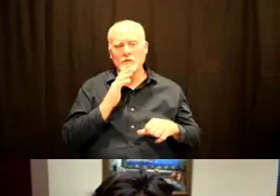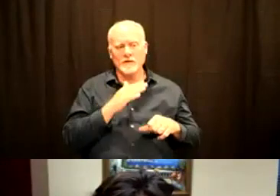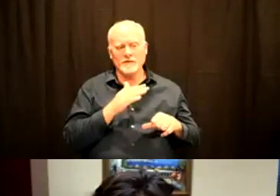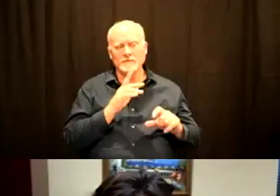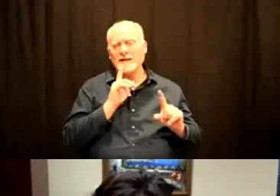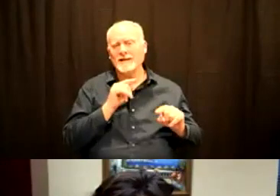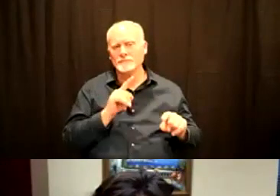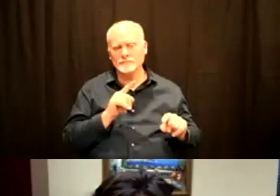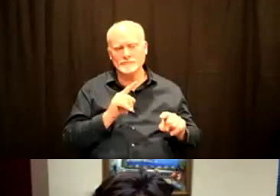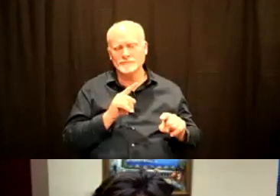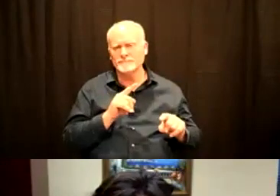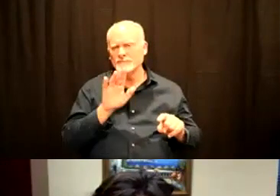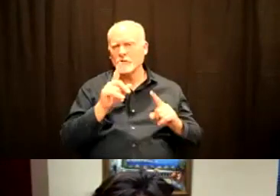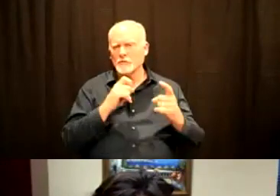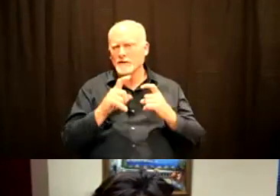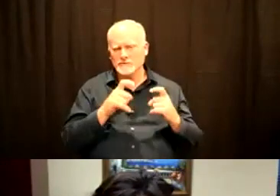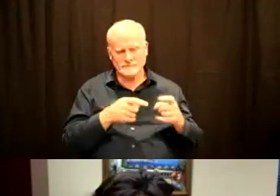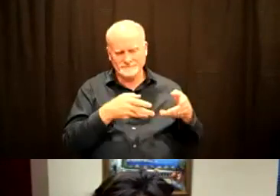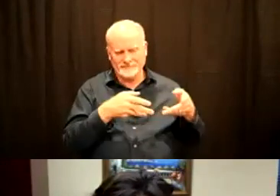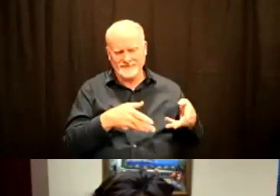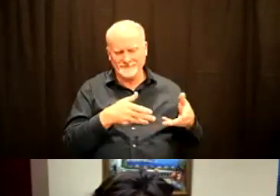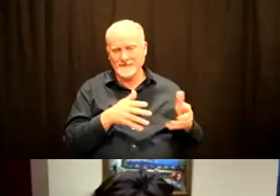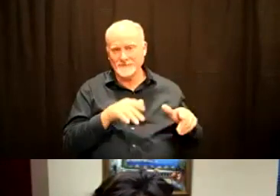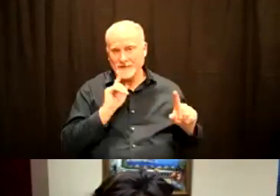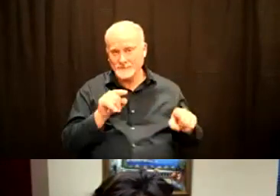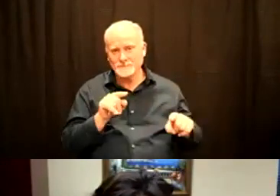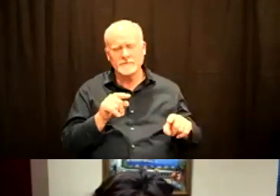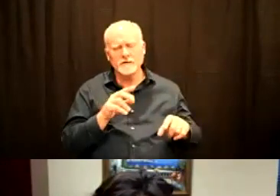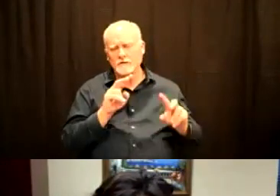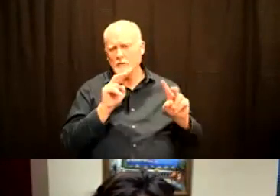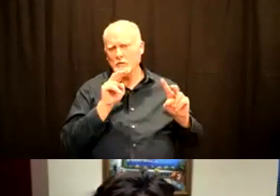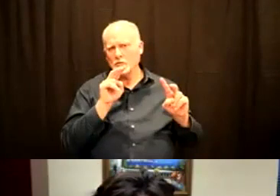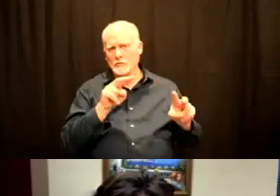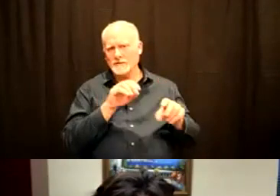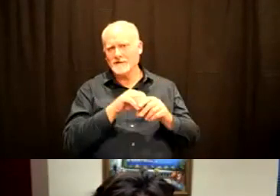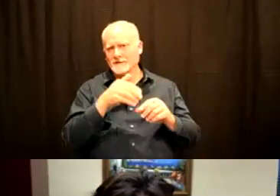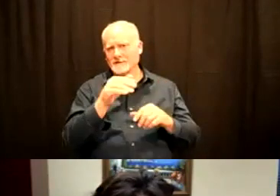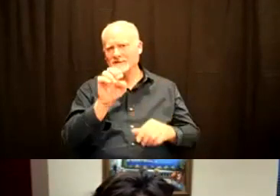and get answers to your questions and so look for um responses in the next e-reporter with that